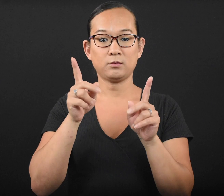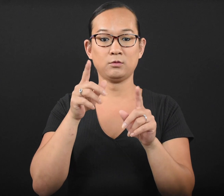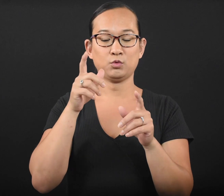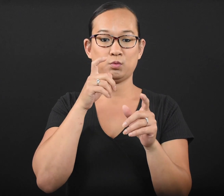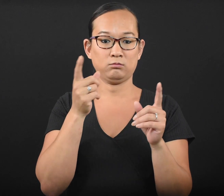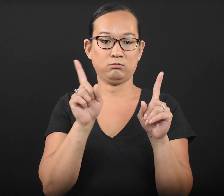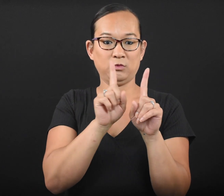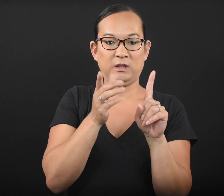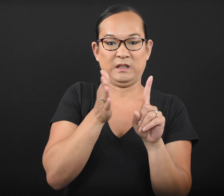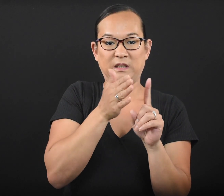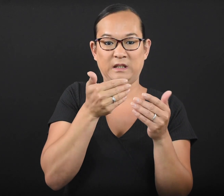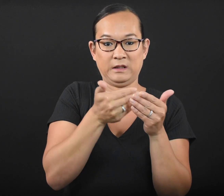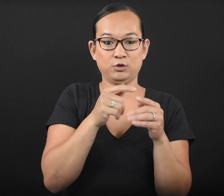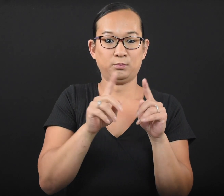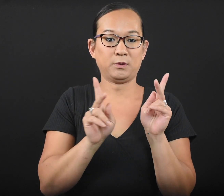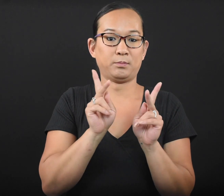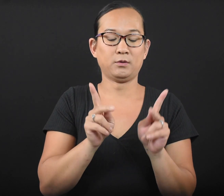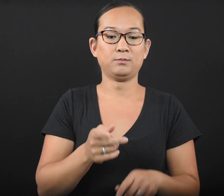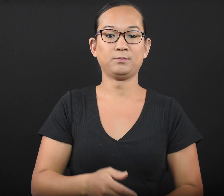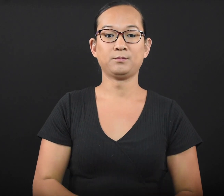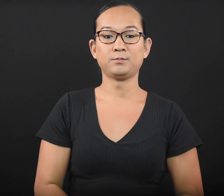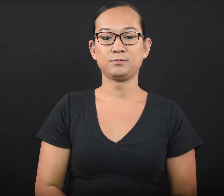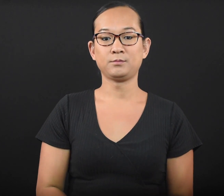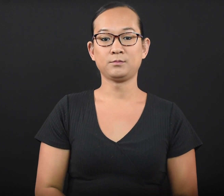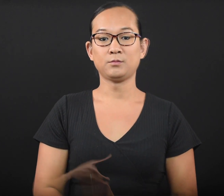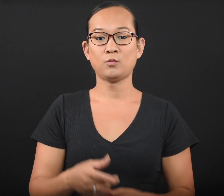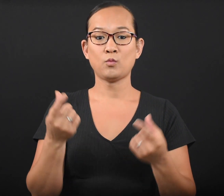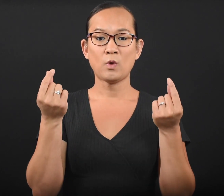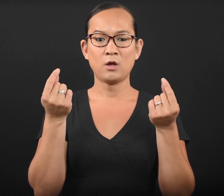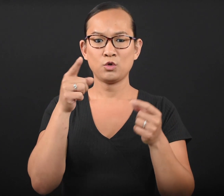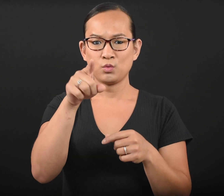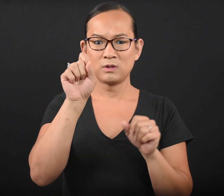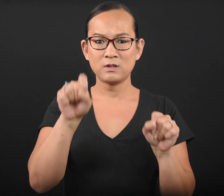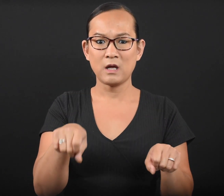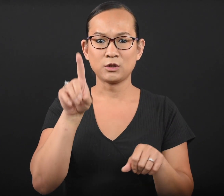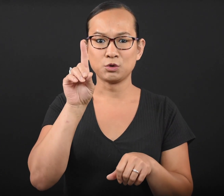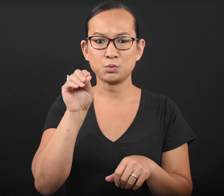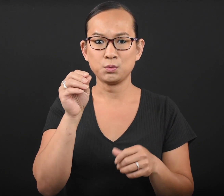the virus spreads between people when someone has close contact with an infected person.